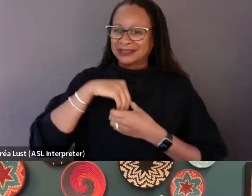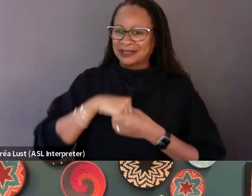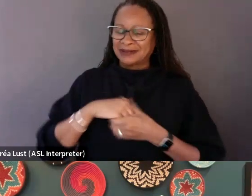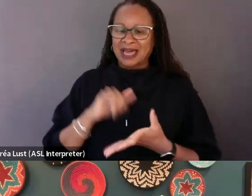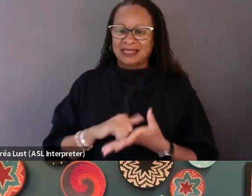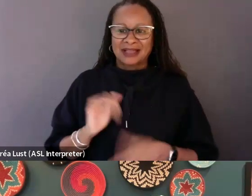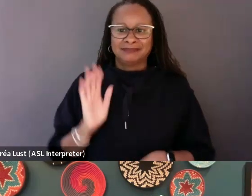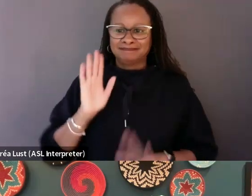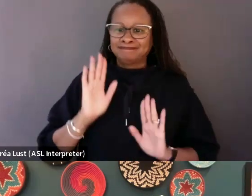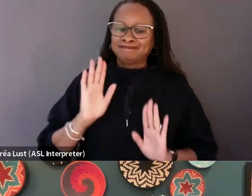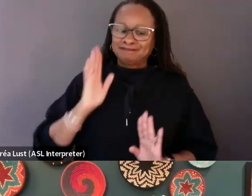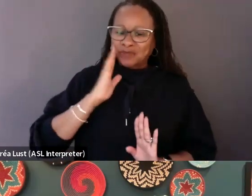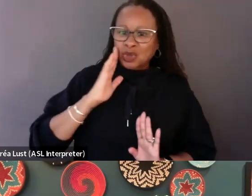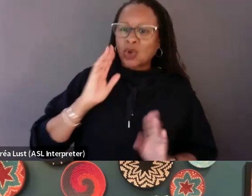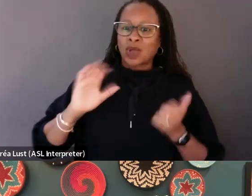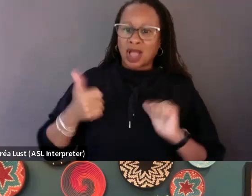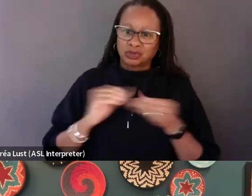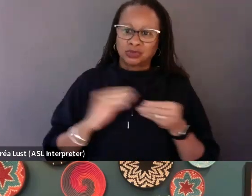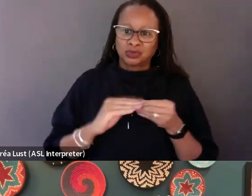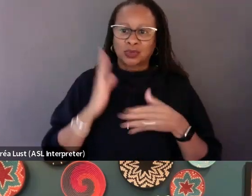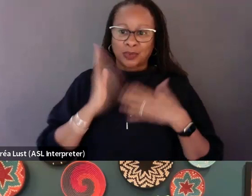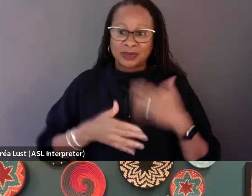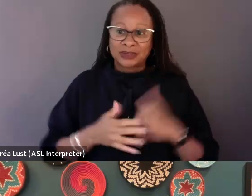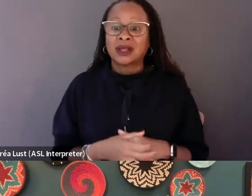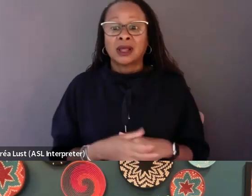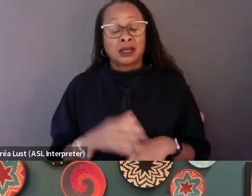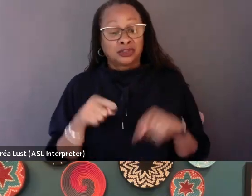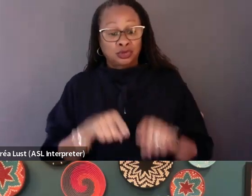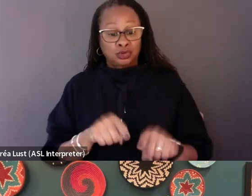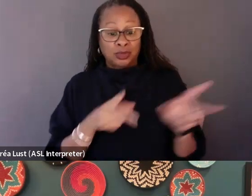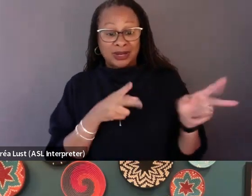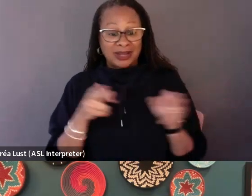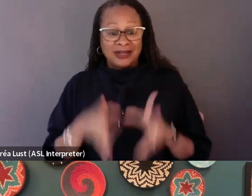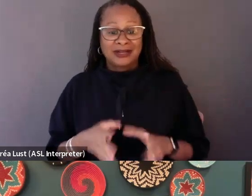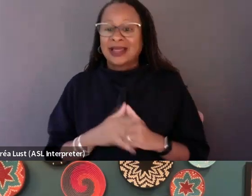how the story was going to pan out. On the edit, actually the editor did not agree with me,